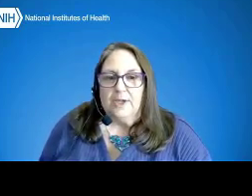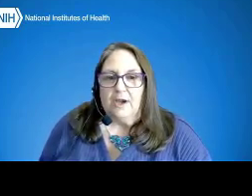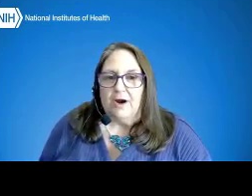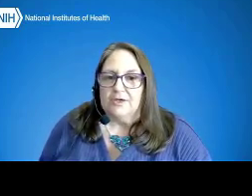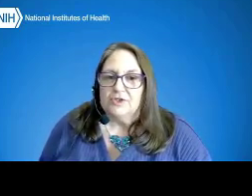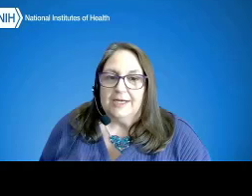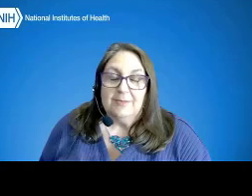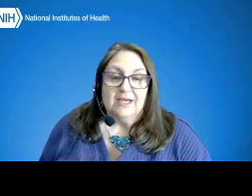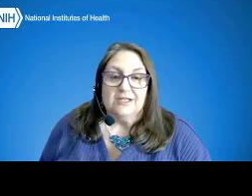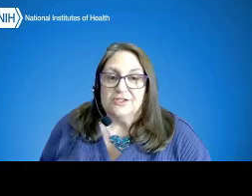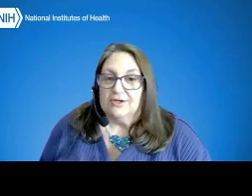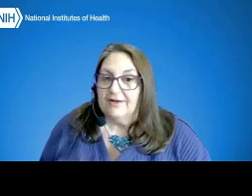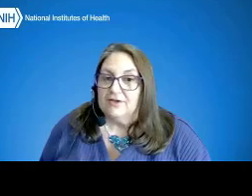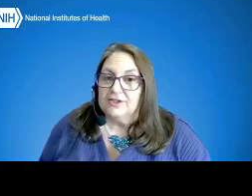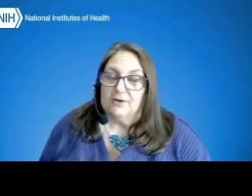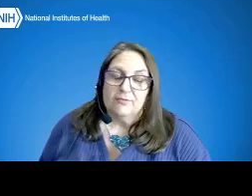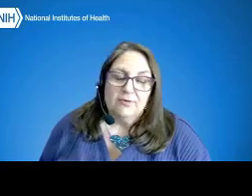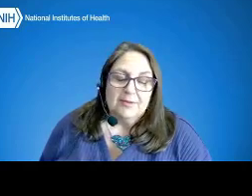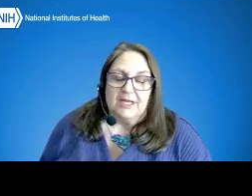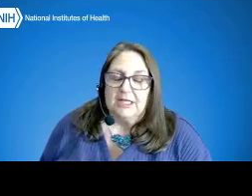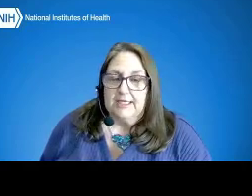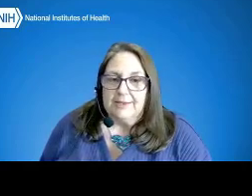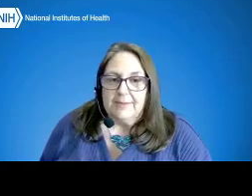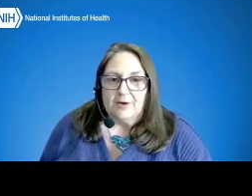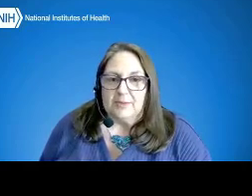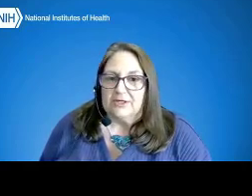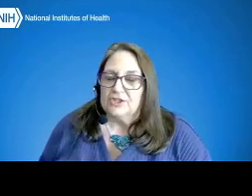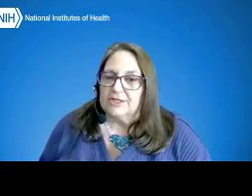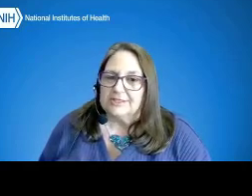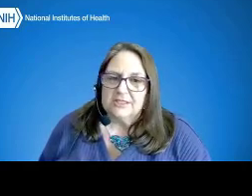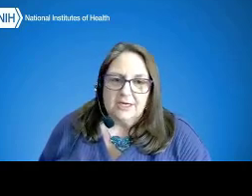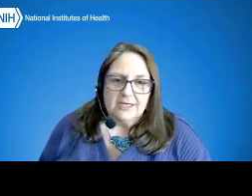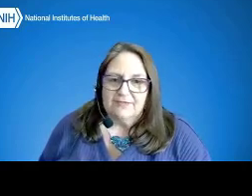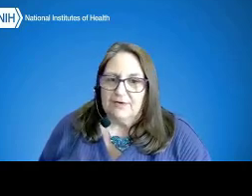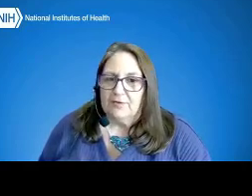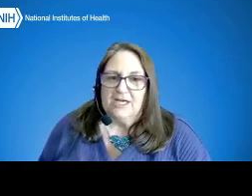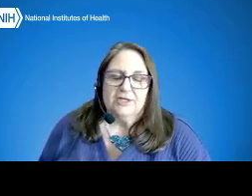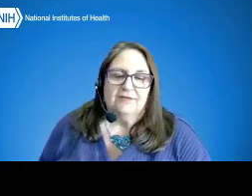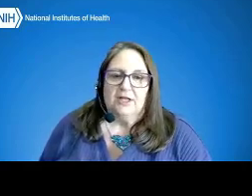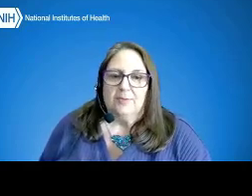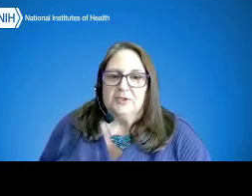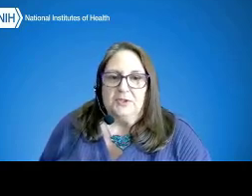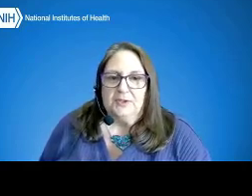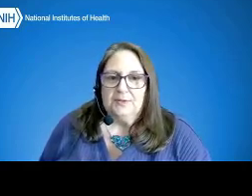We are trying to make a concerted effort to go through them and clean them out, but there's just tons of information available to you,